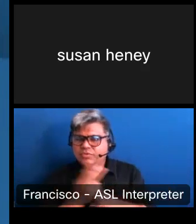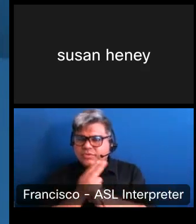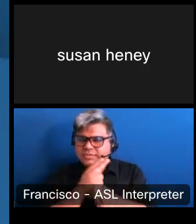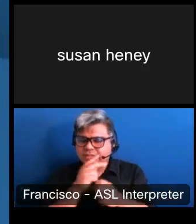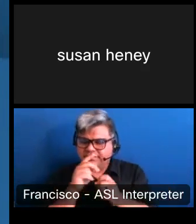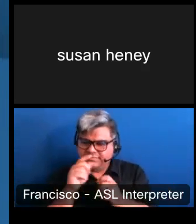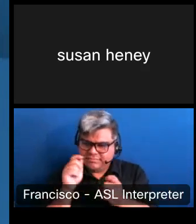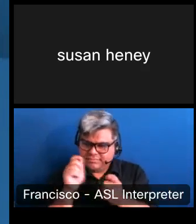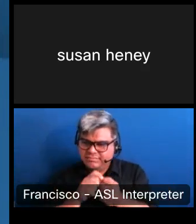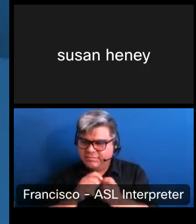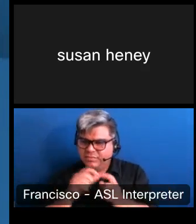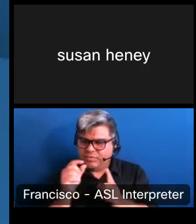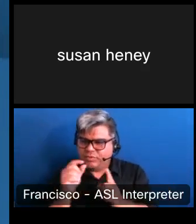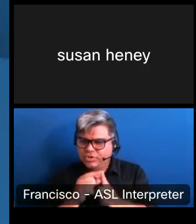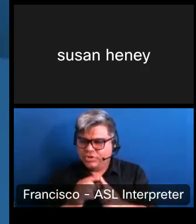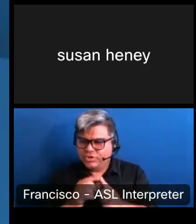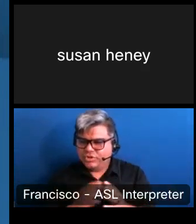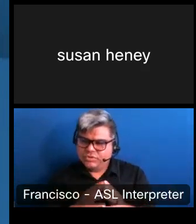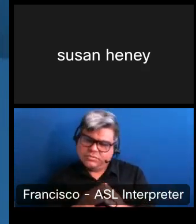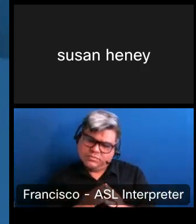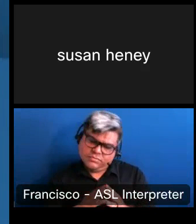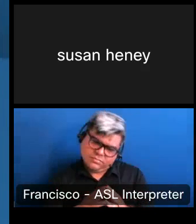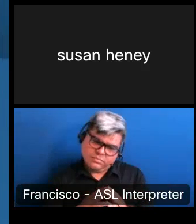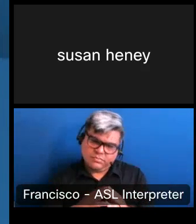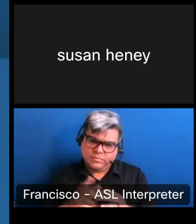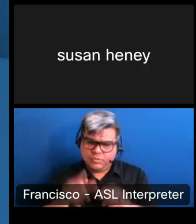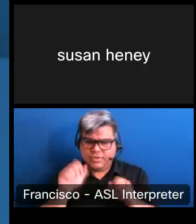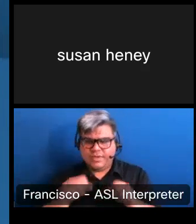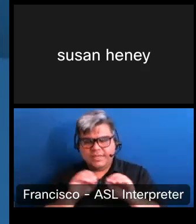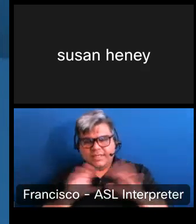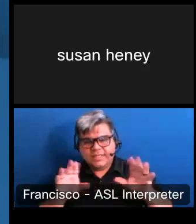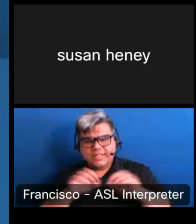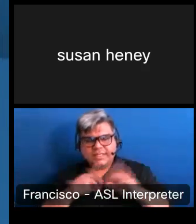displayed, and to clear the filters and to start a new search, you would just click on Reset Search.